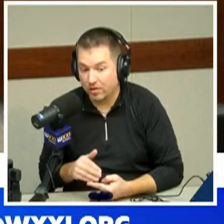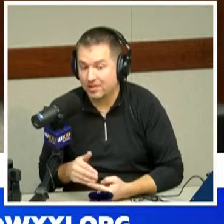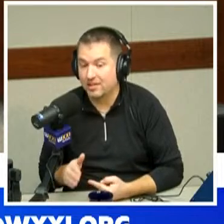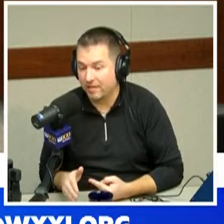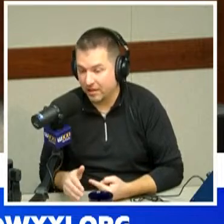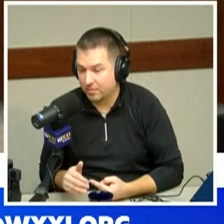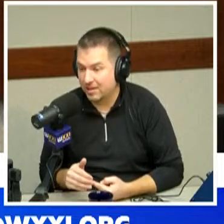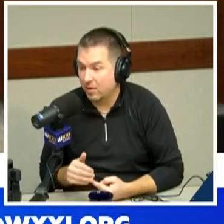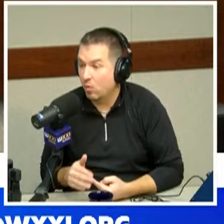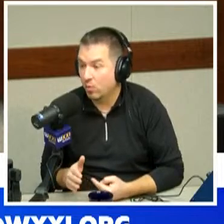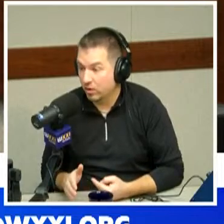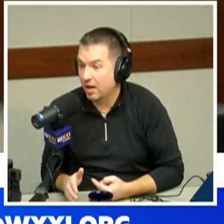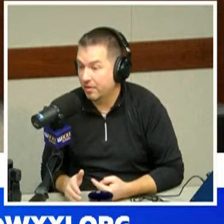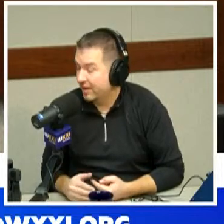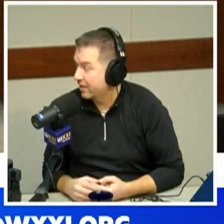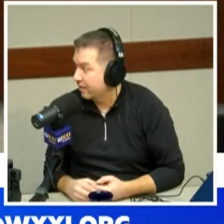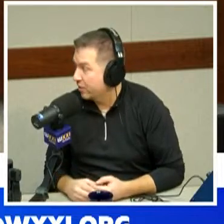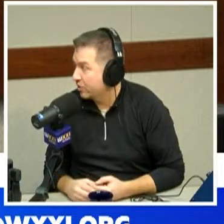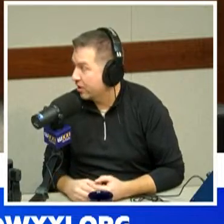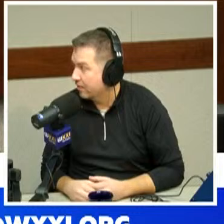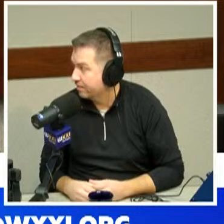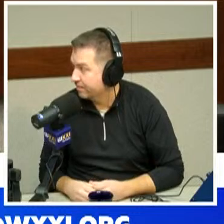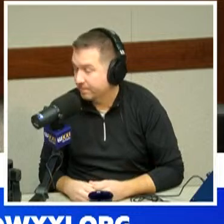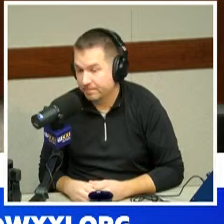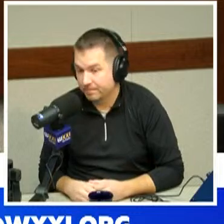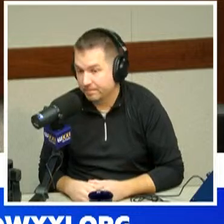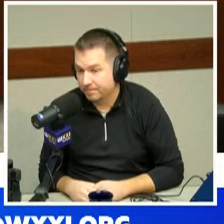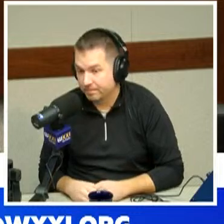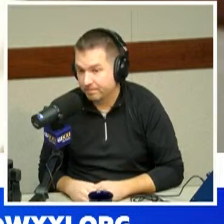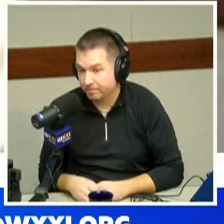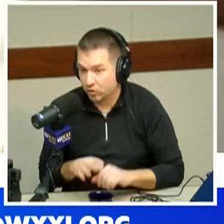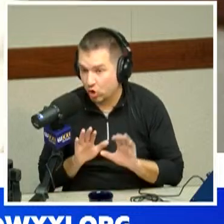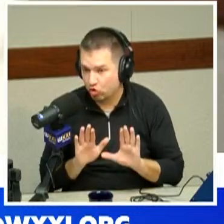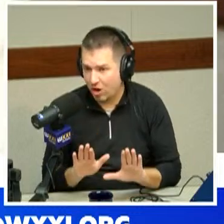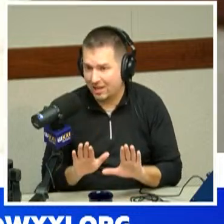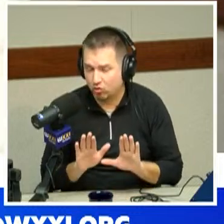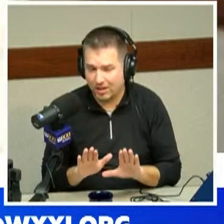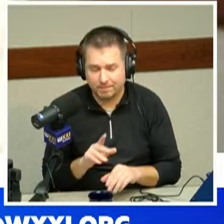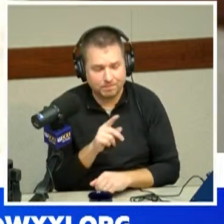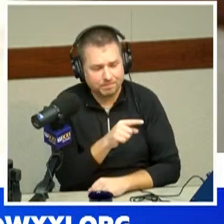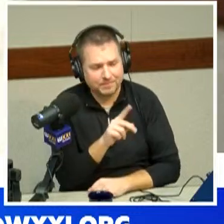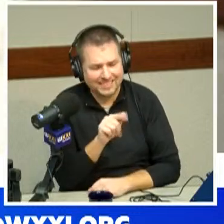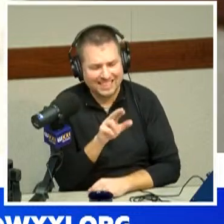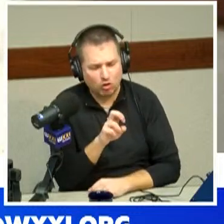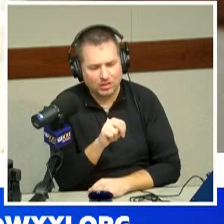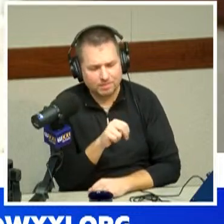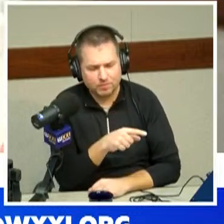this develops and what will come of it in the future great great Karen um what what supports or